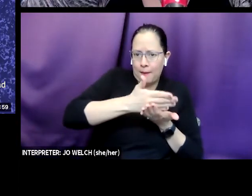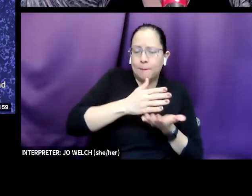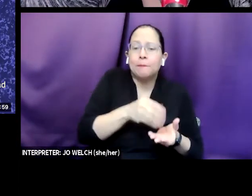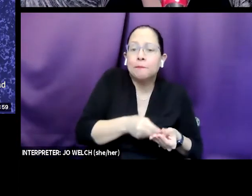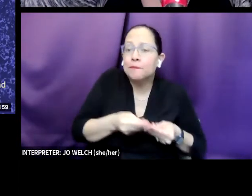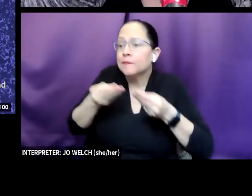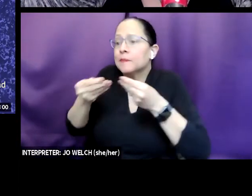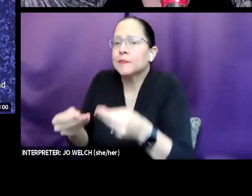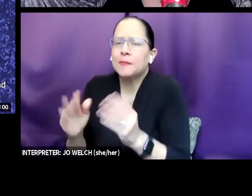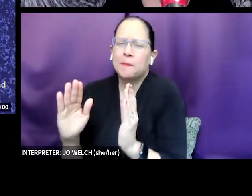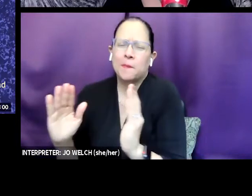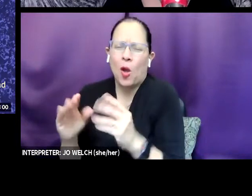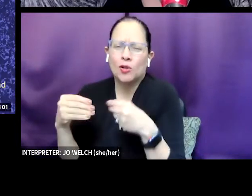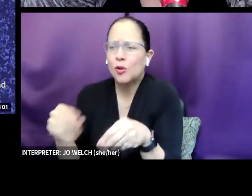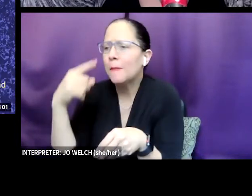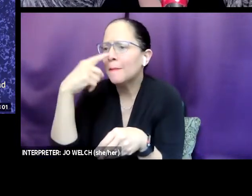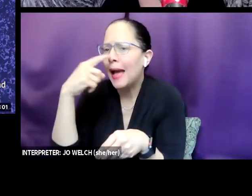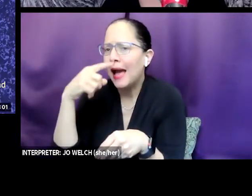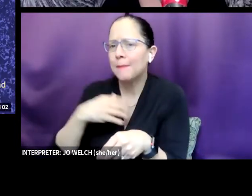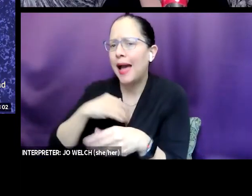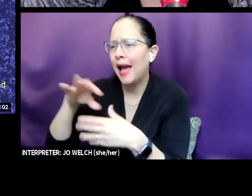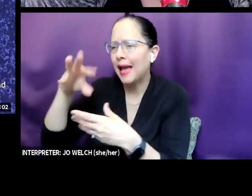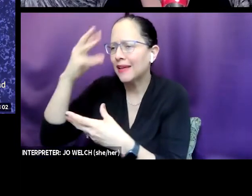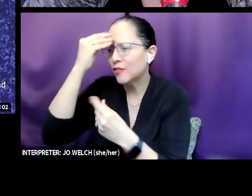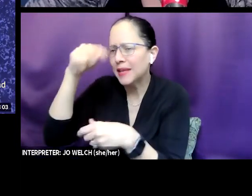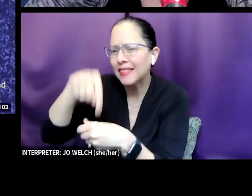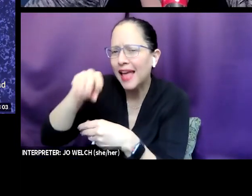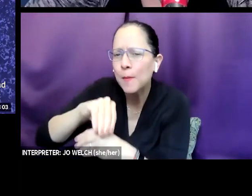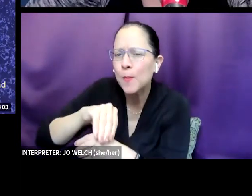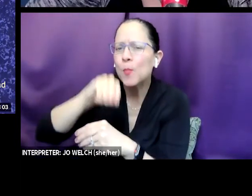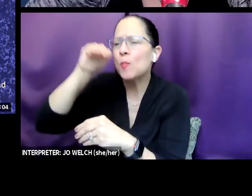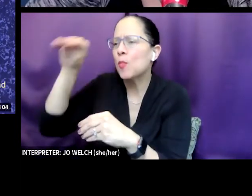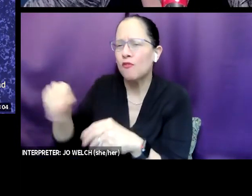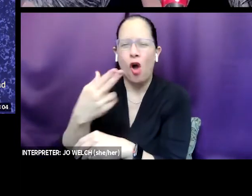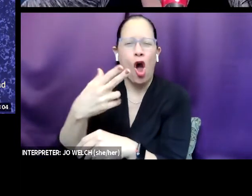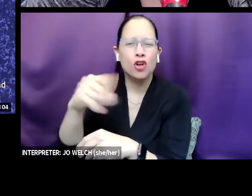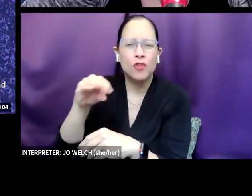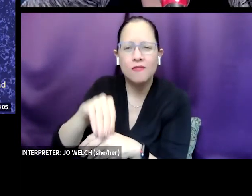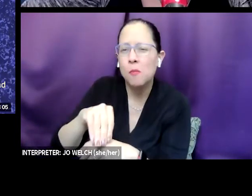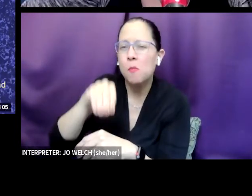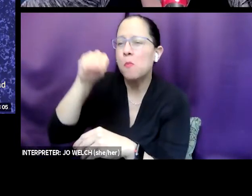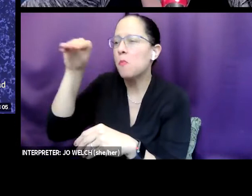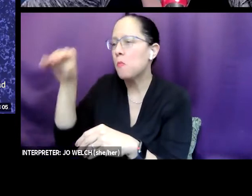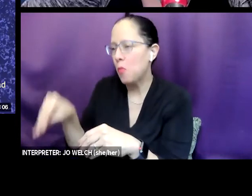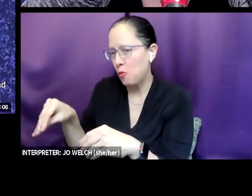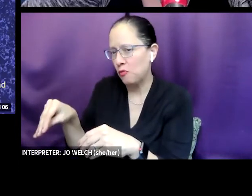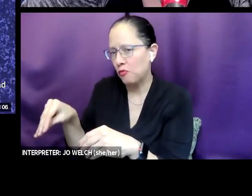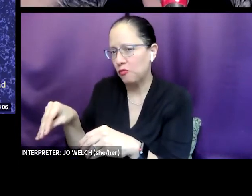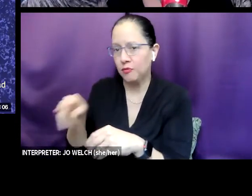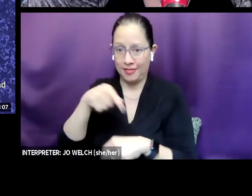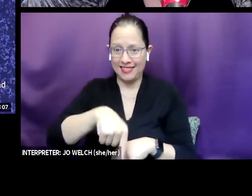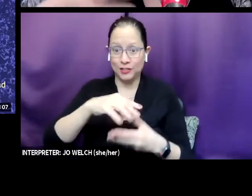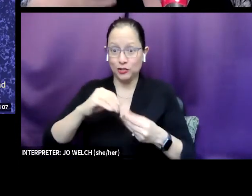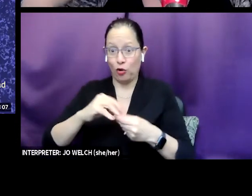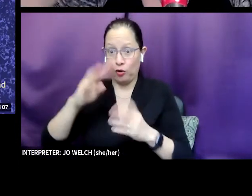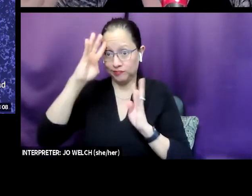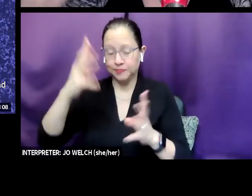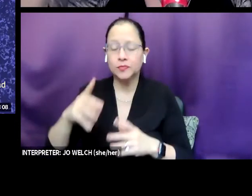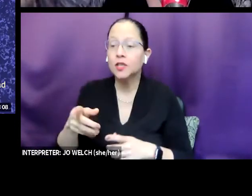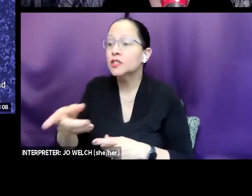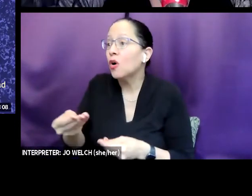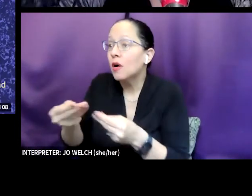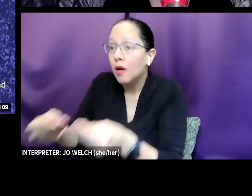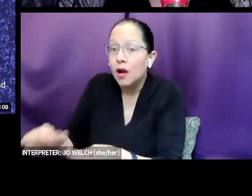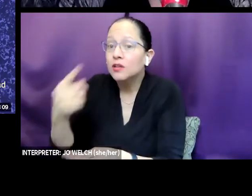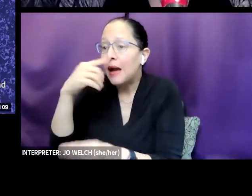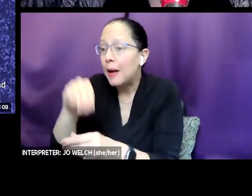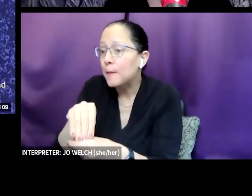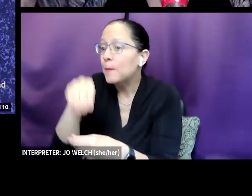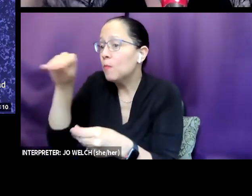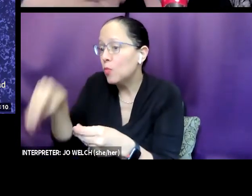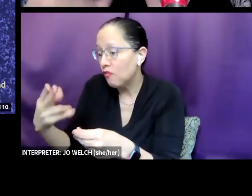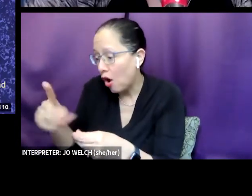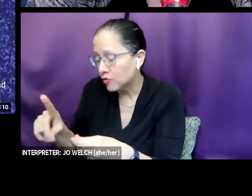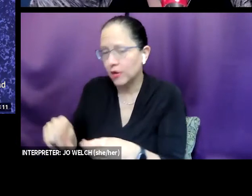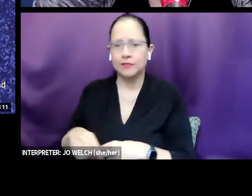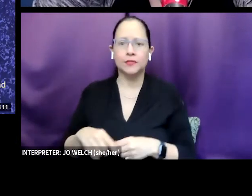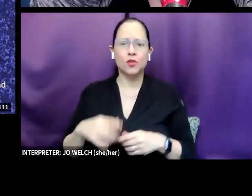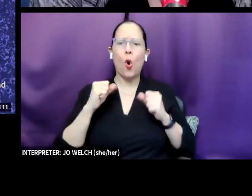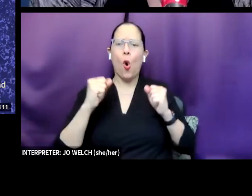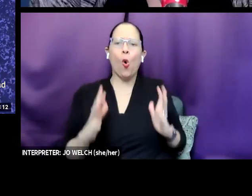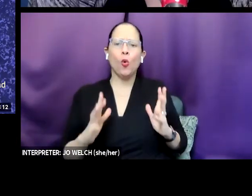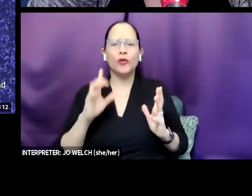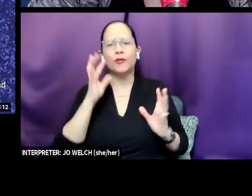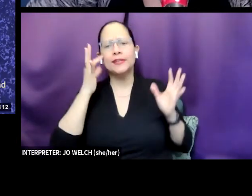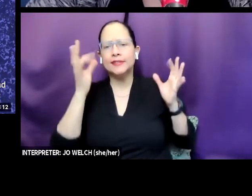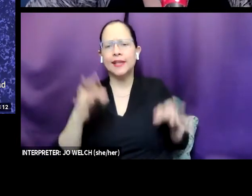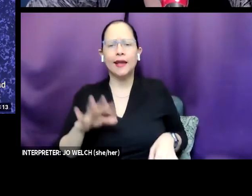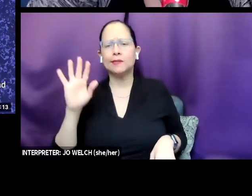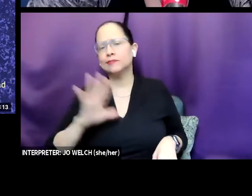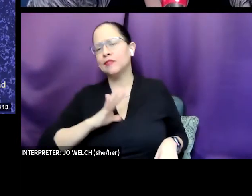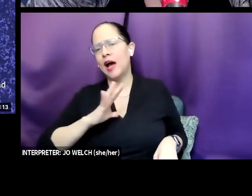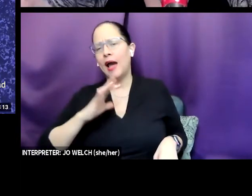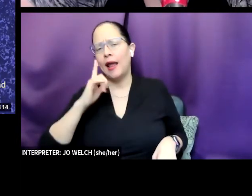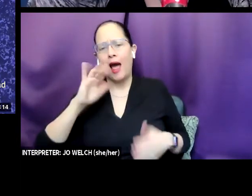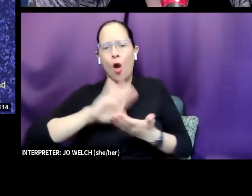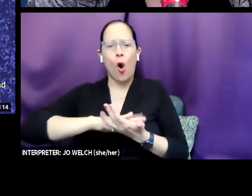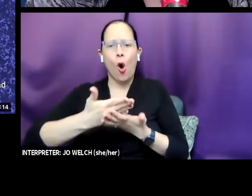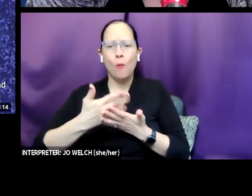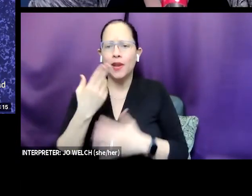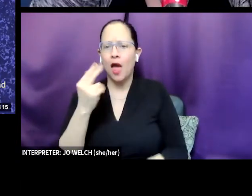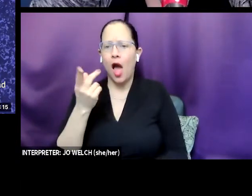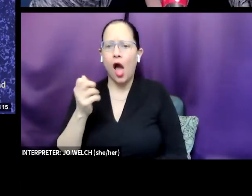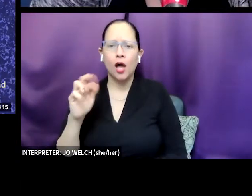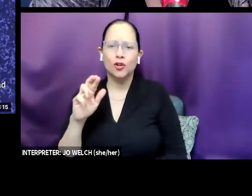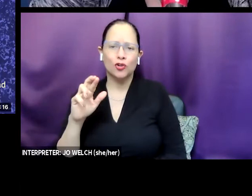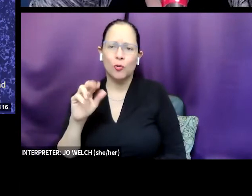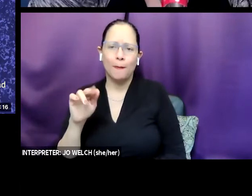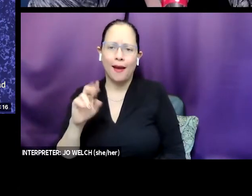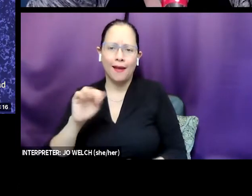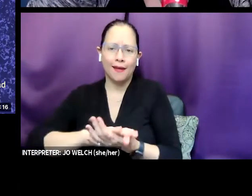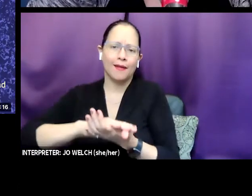And over time, though unfortunately he never went back to go get this laptop. So the owner of the repair shop just decided to, well maybe I'll take a look at the file, see if there's an address or a way to get in touch with this.